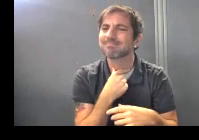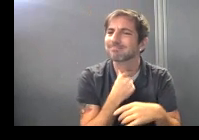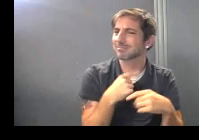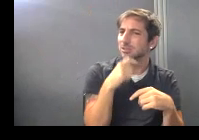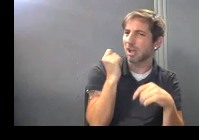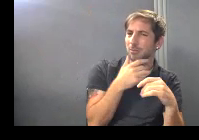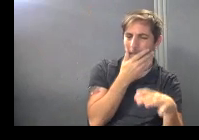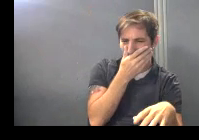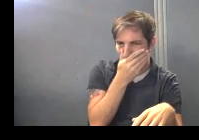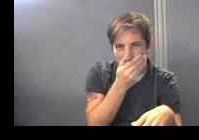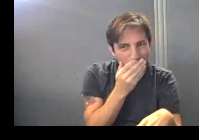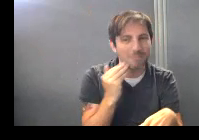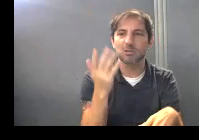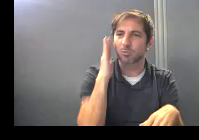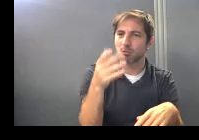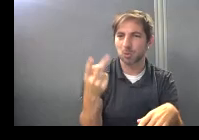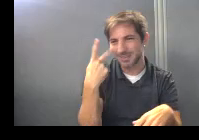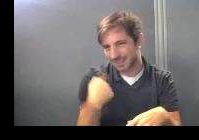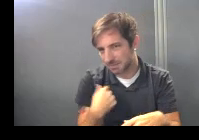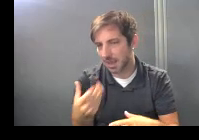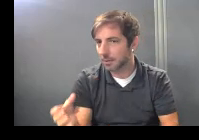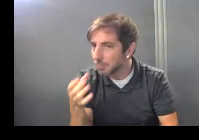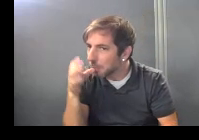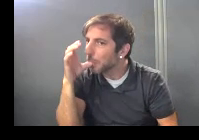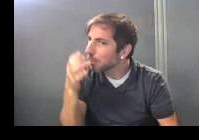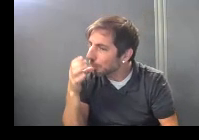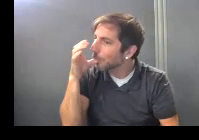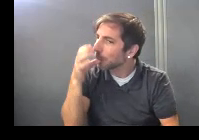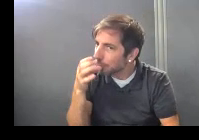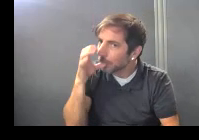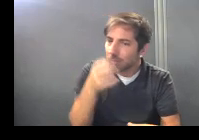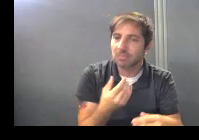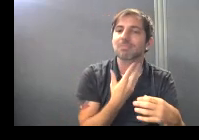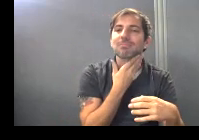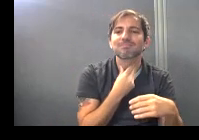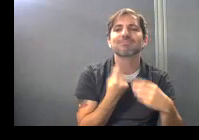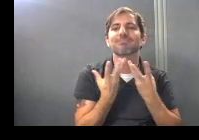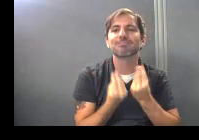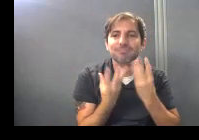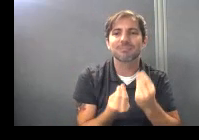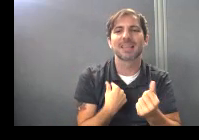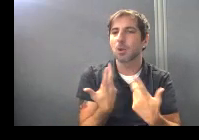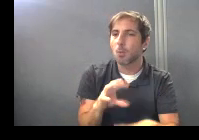YOU WILL SEE ME DRINKING DIFFERENT BEVERAGES THROUGHOUT SO I DON'T START COUGHING.